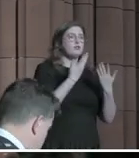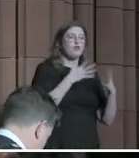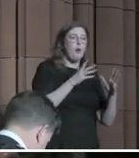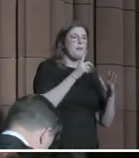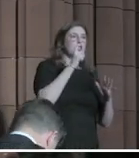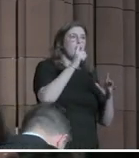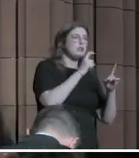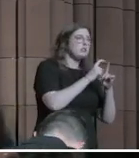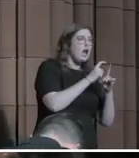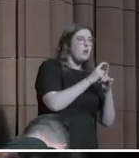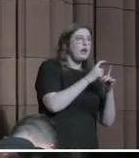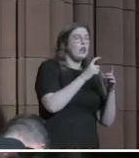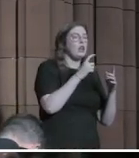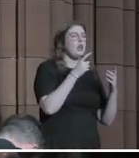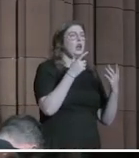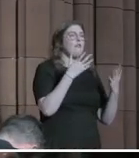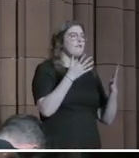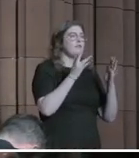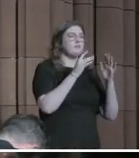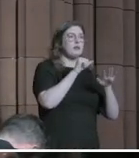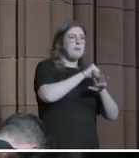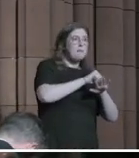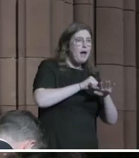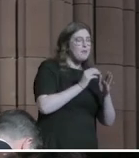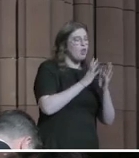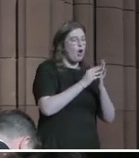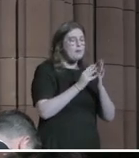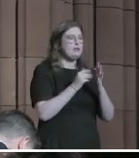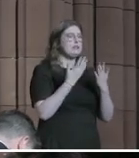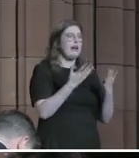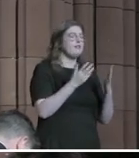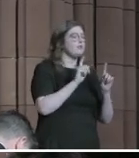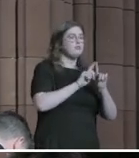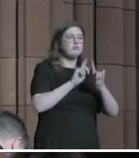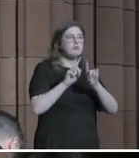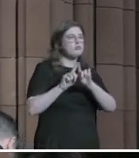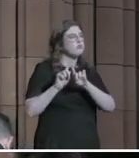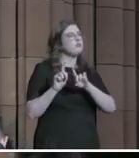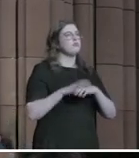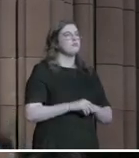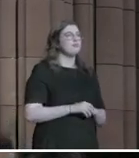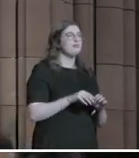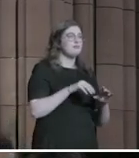a copy of the Gutenberg Bible, and a Shakespeare folio, among its 24 million items.